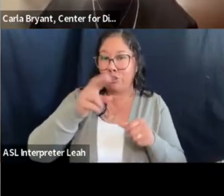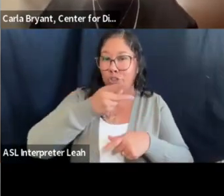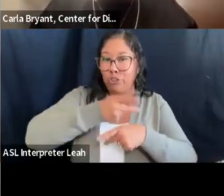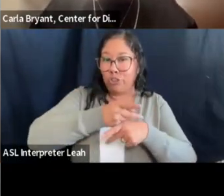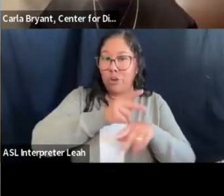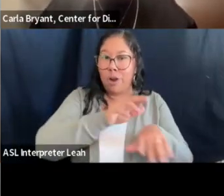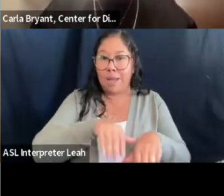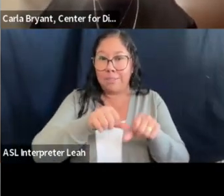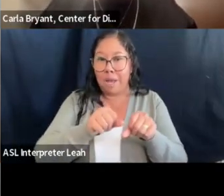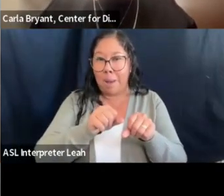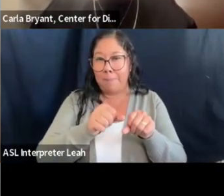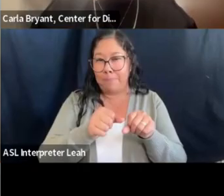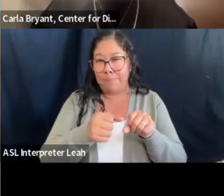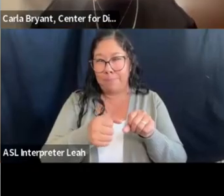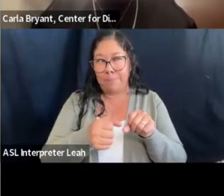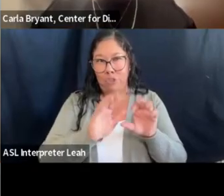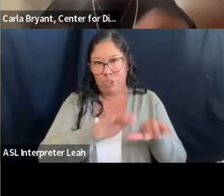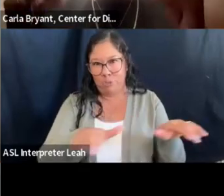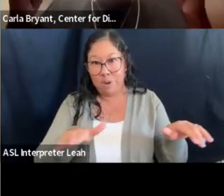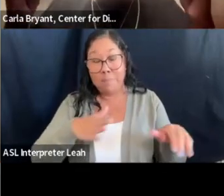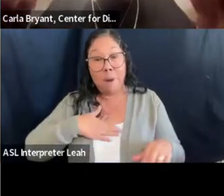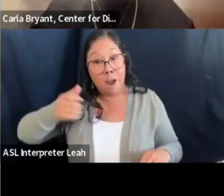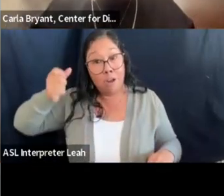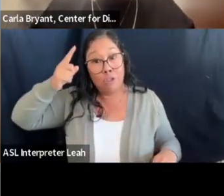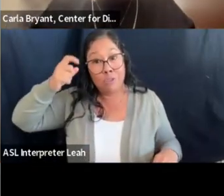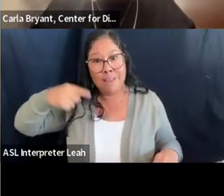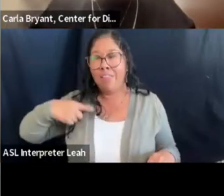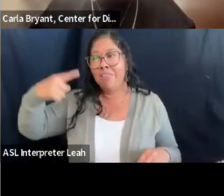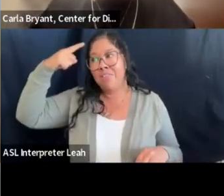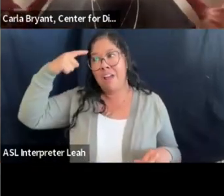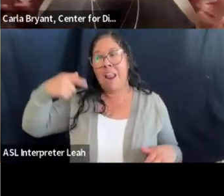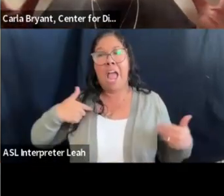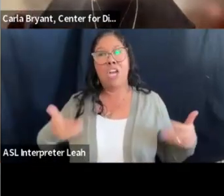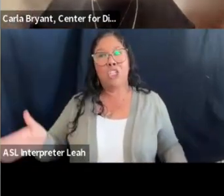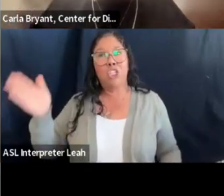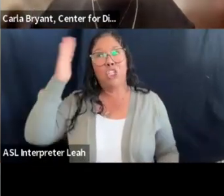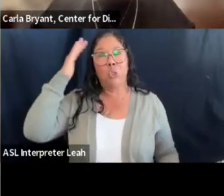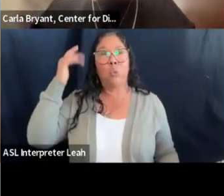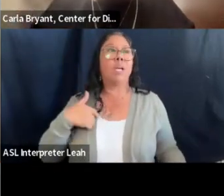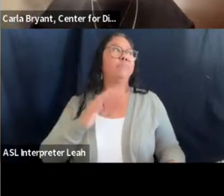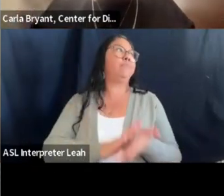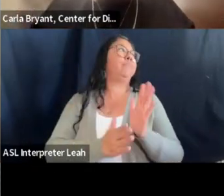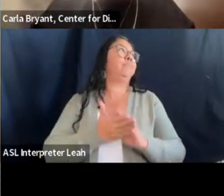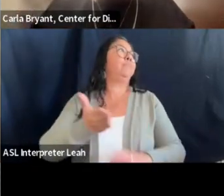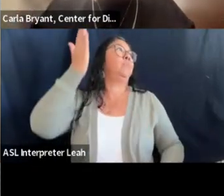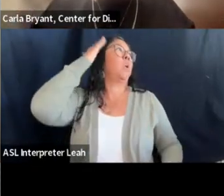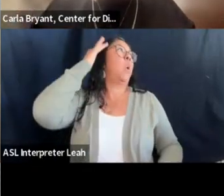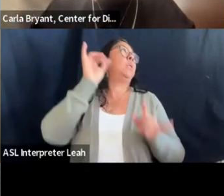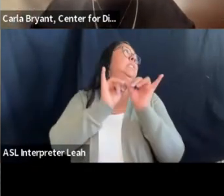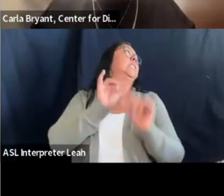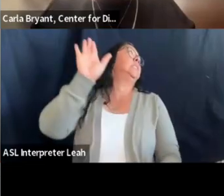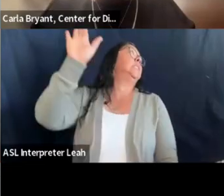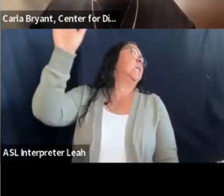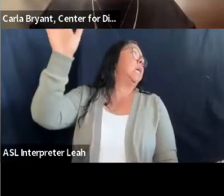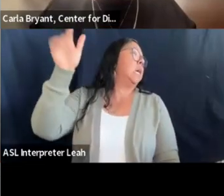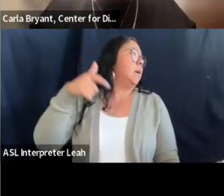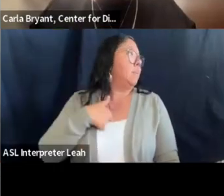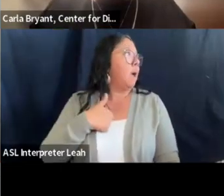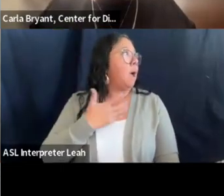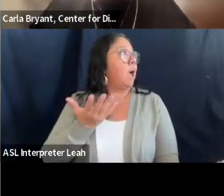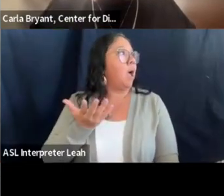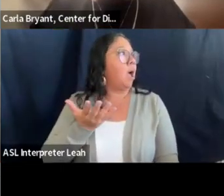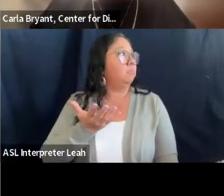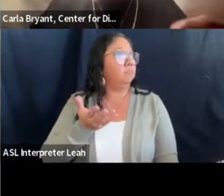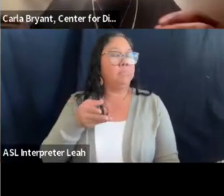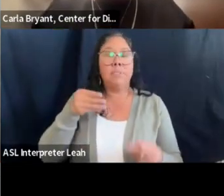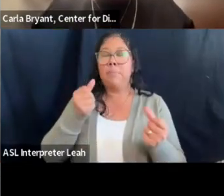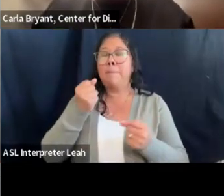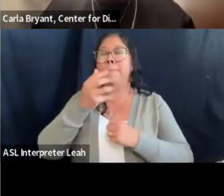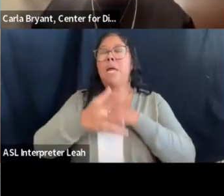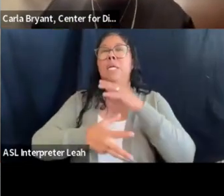My understanding I thought I had it down. I understood the system and I I spent years after I